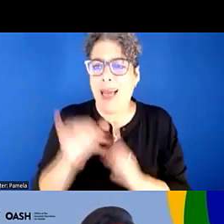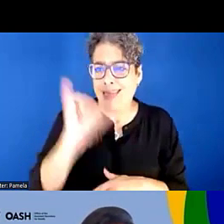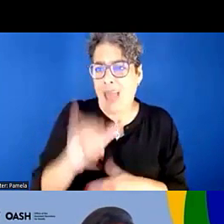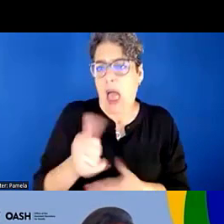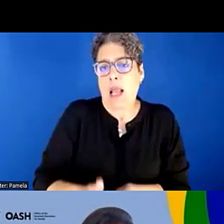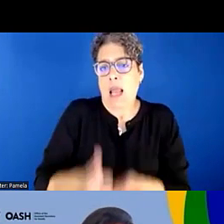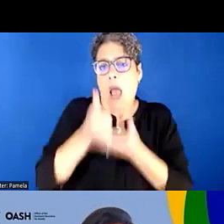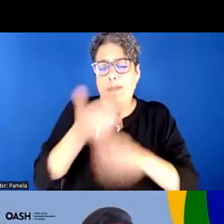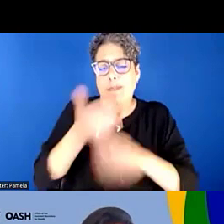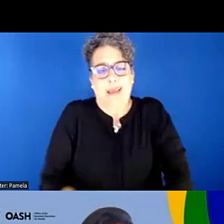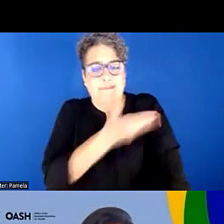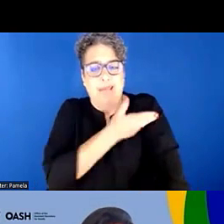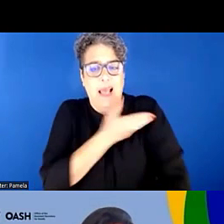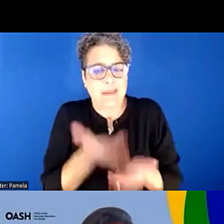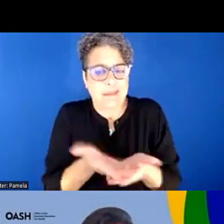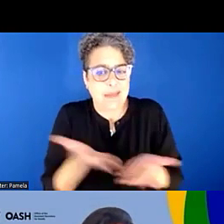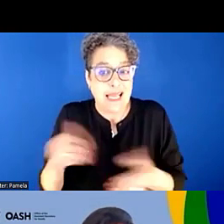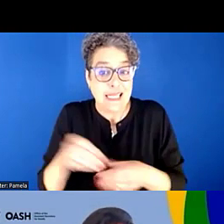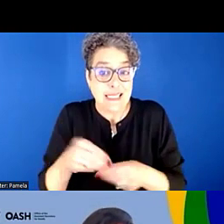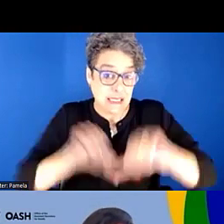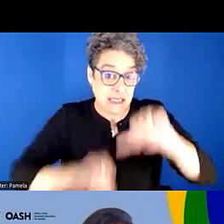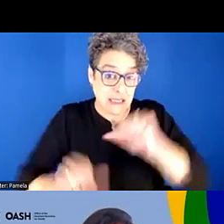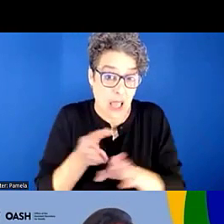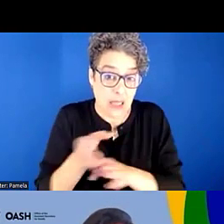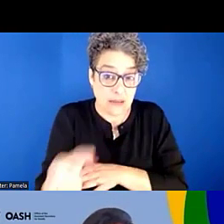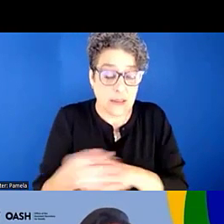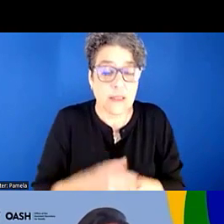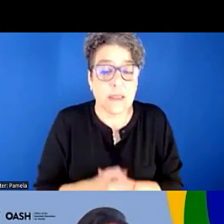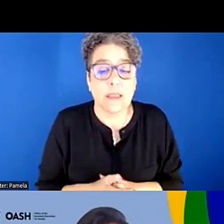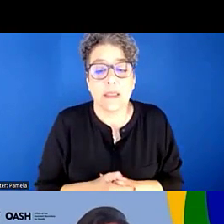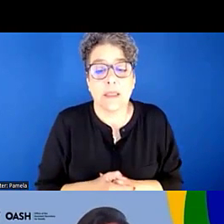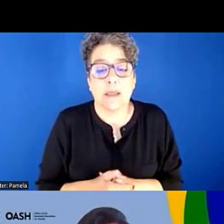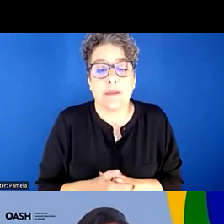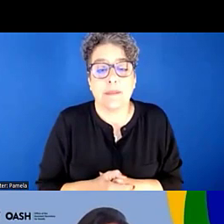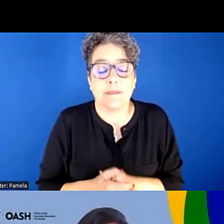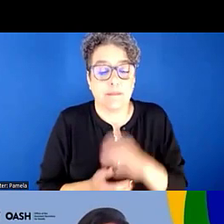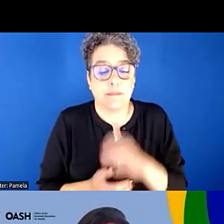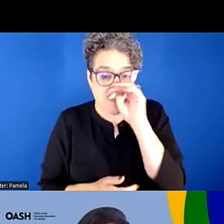Say for .. In a example lab one,